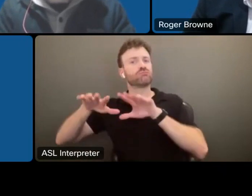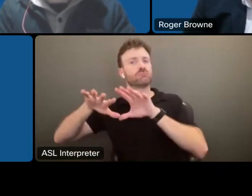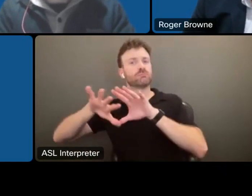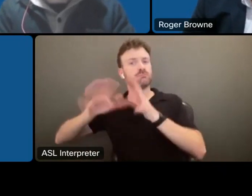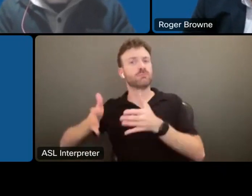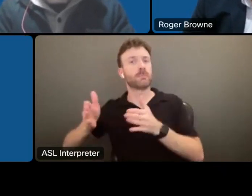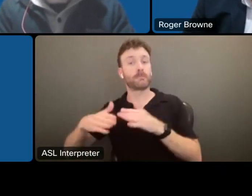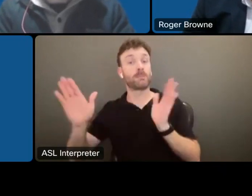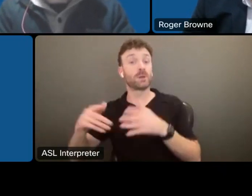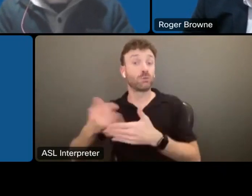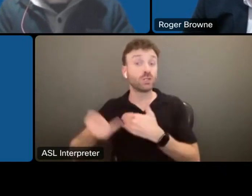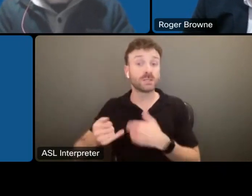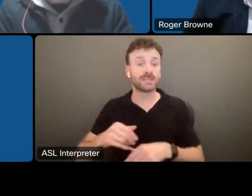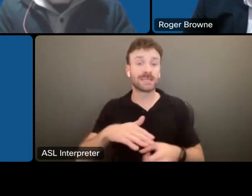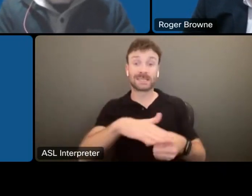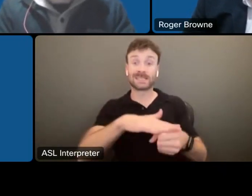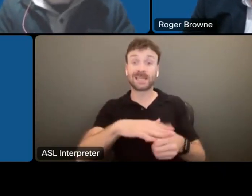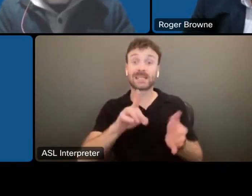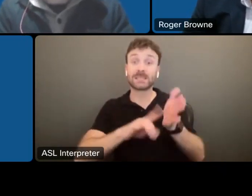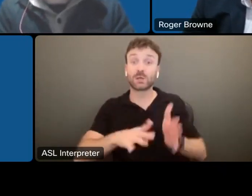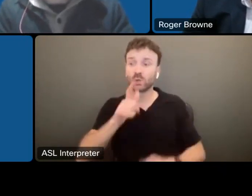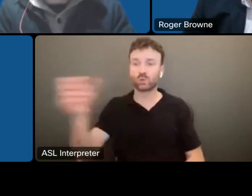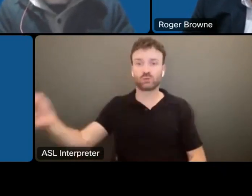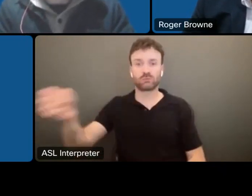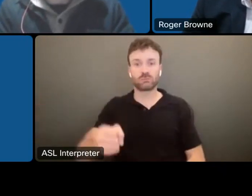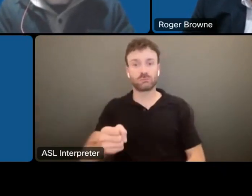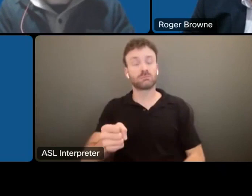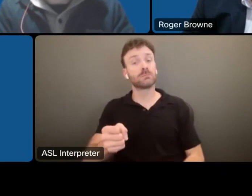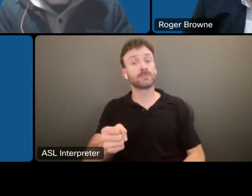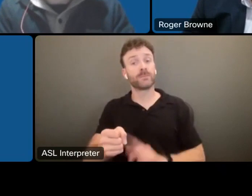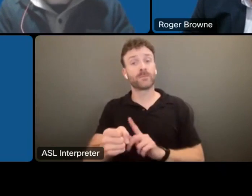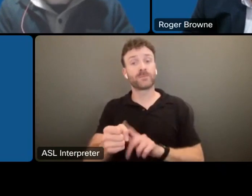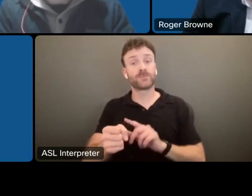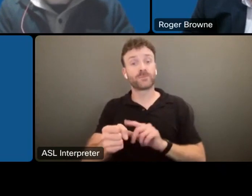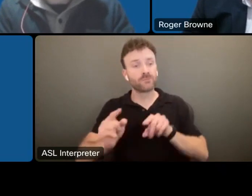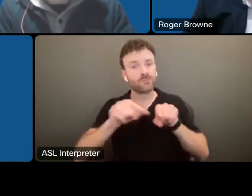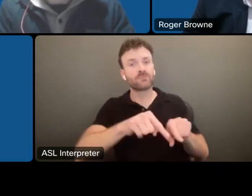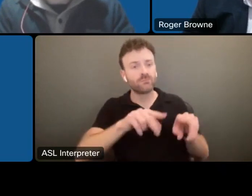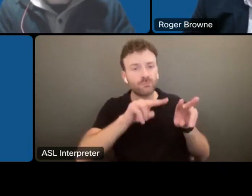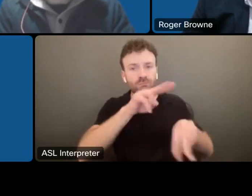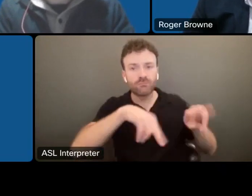These are site inspectors who are hired to inspect the quality of work that the contractors